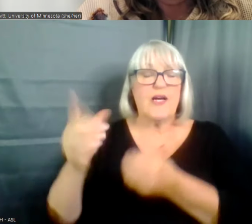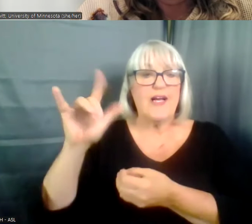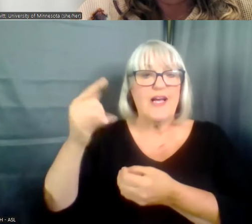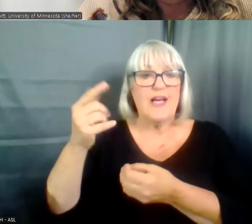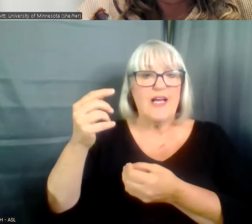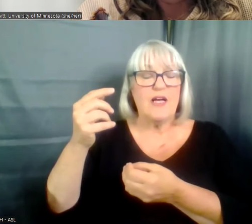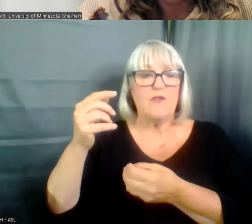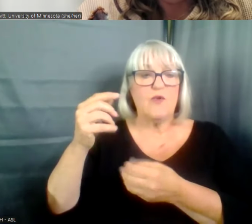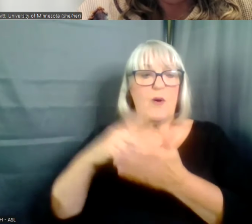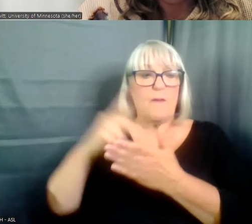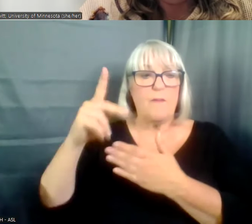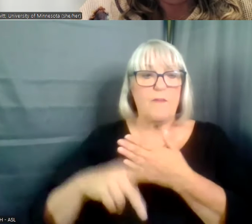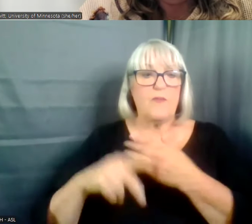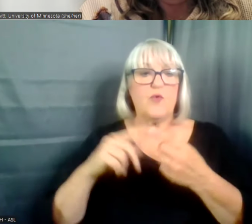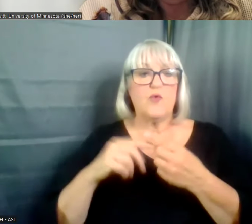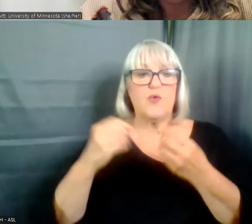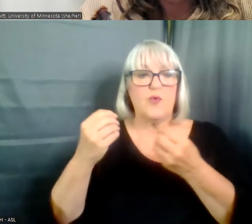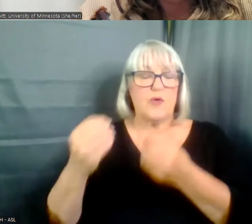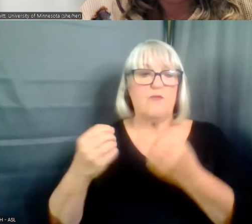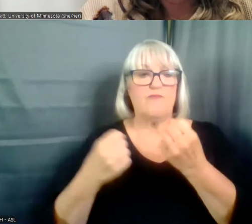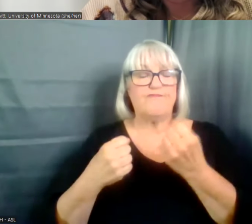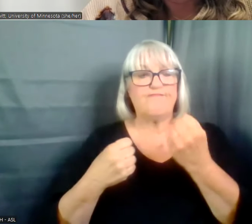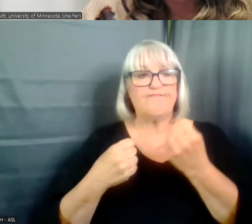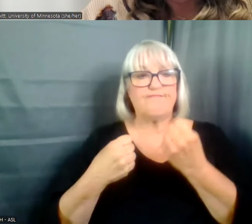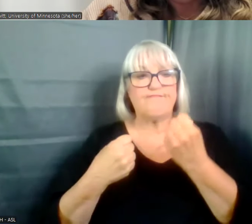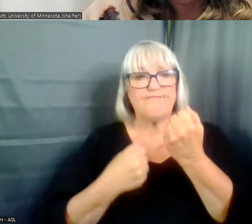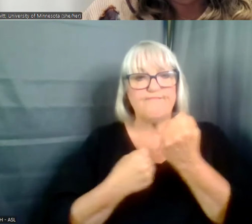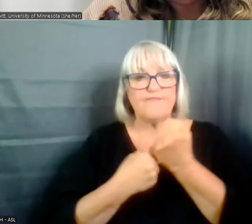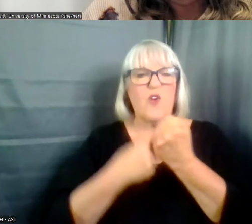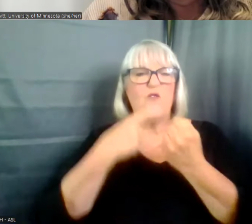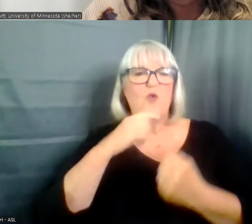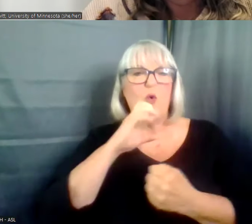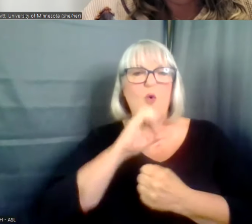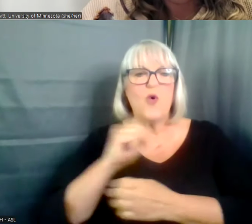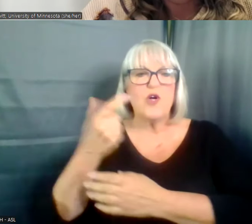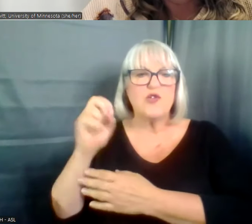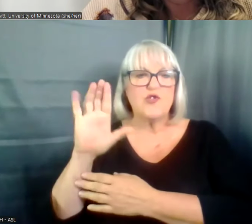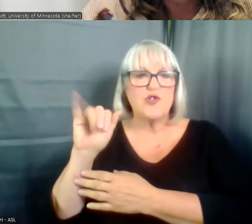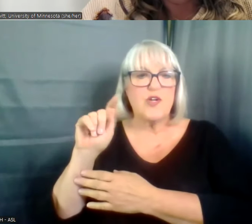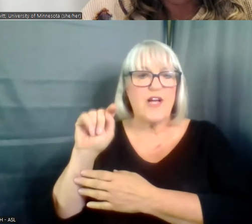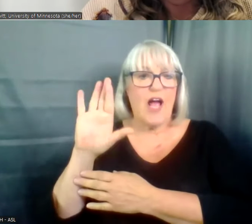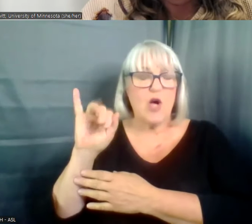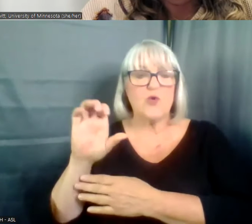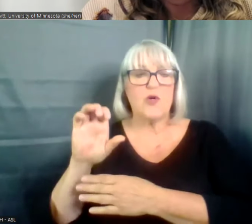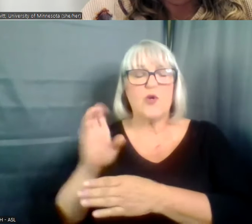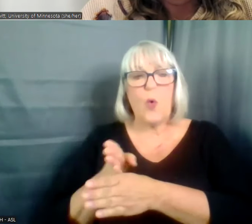supports to nursing assistants and they're implementing a geriatric career development program. Wisconsin also implemented